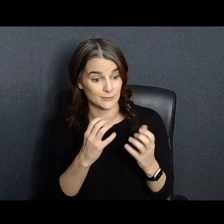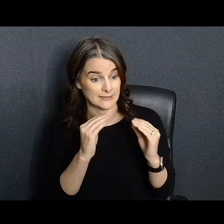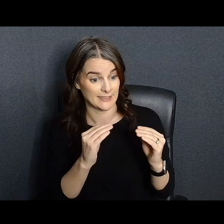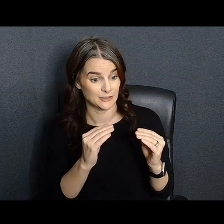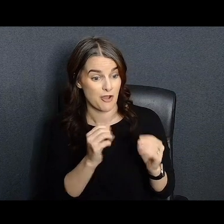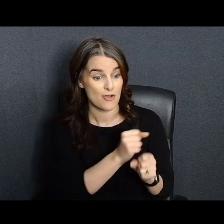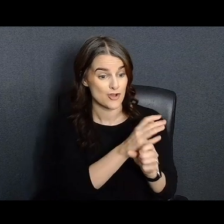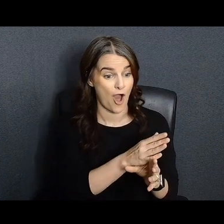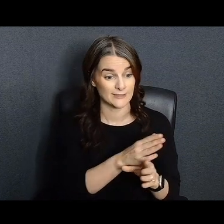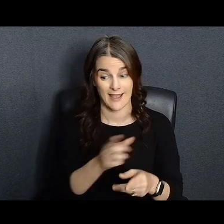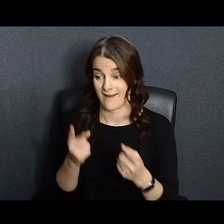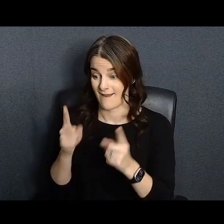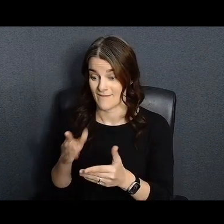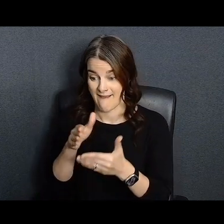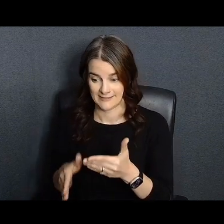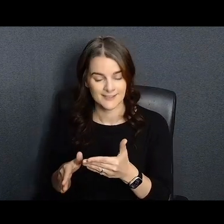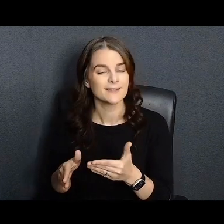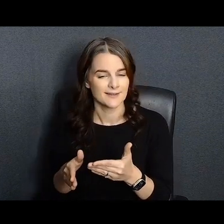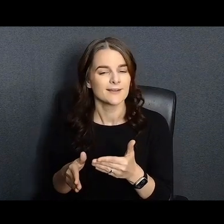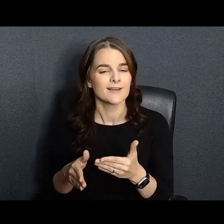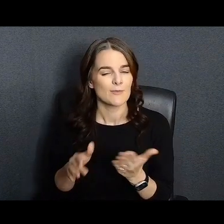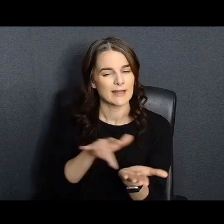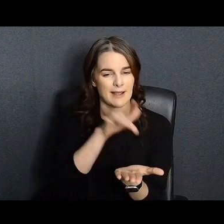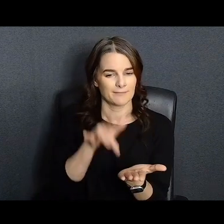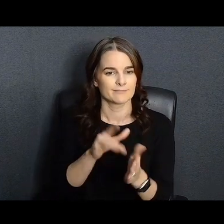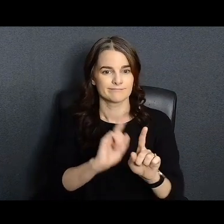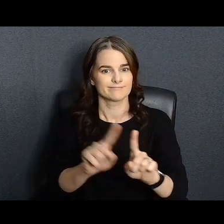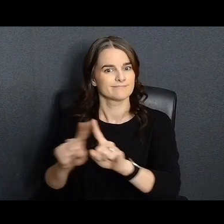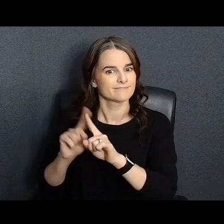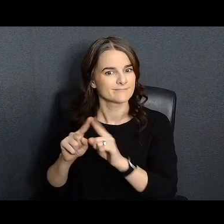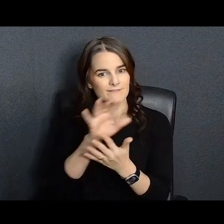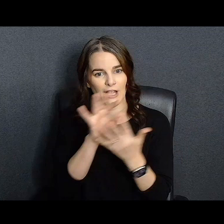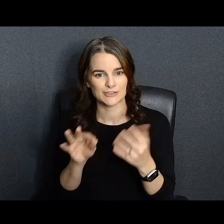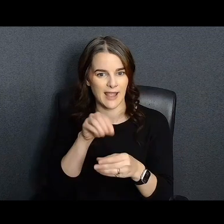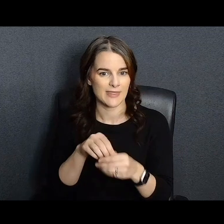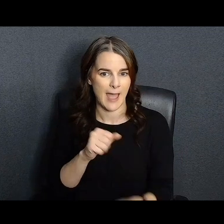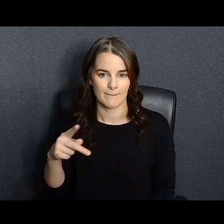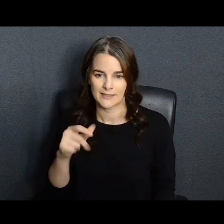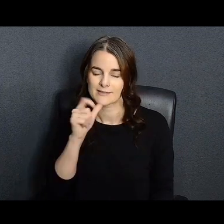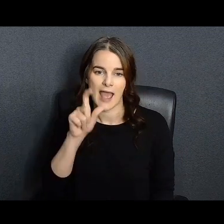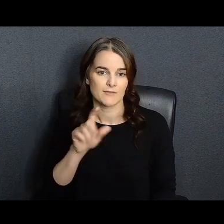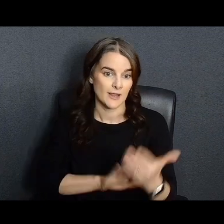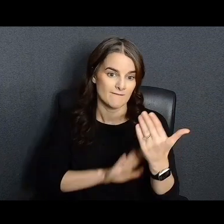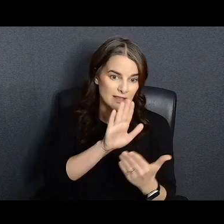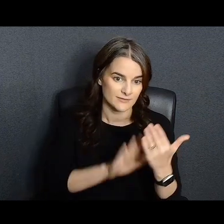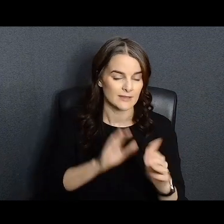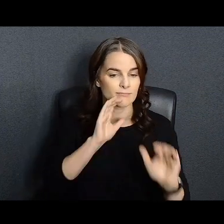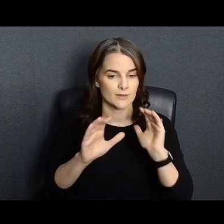That can be a way to also use other features within the app. Doesn't just necessarily have to be for that face to face communication.